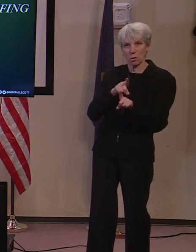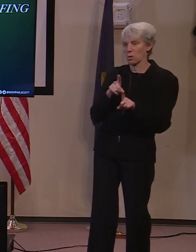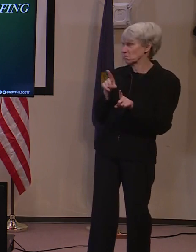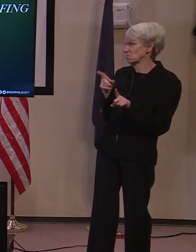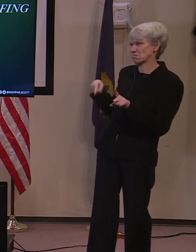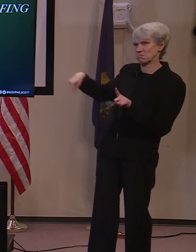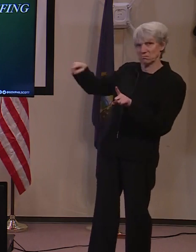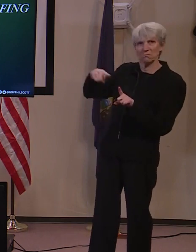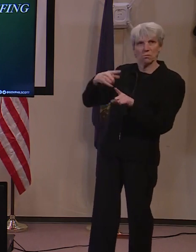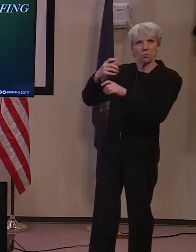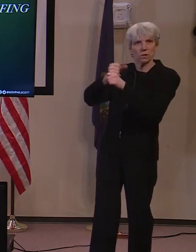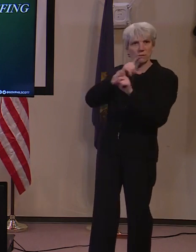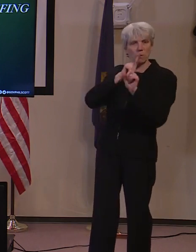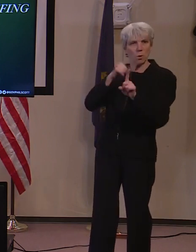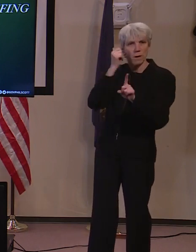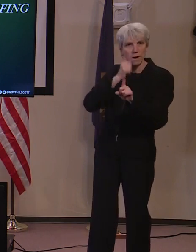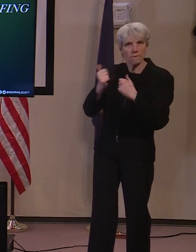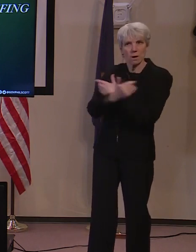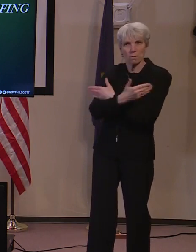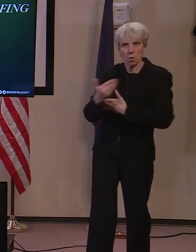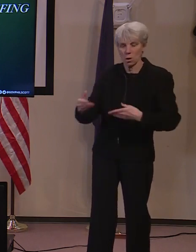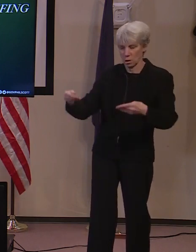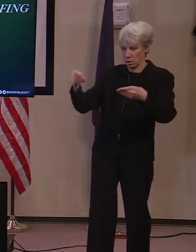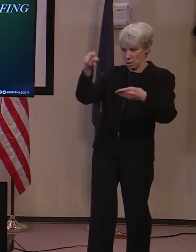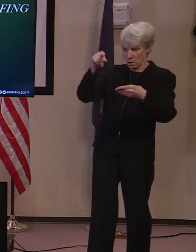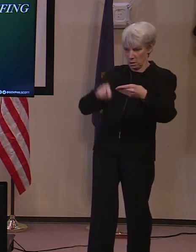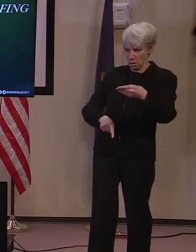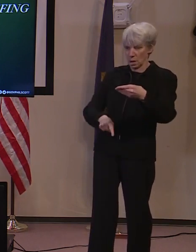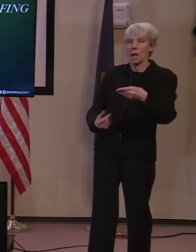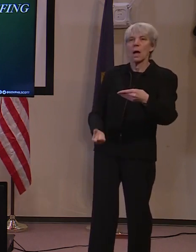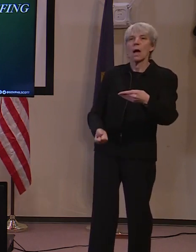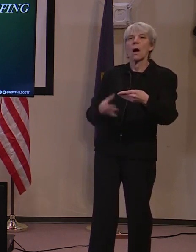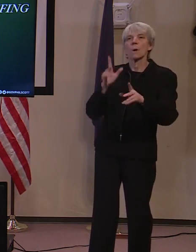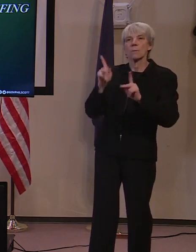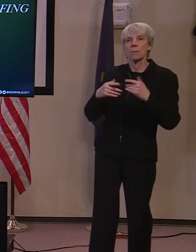get a report on the positive cases in Vermont and consistently, as the